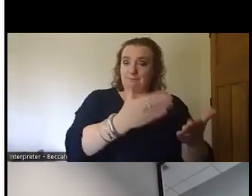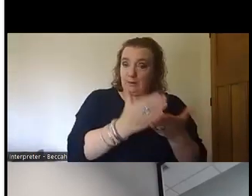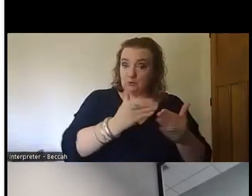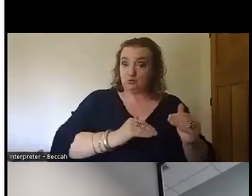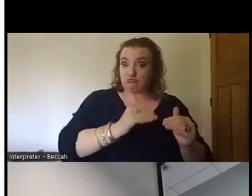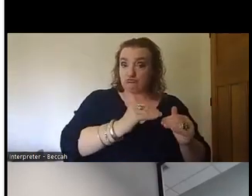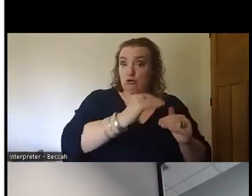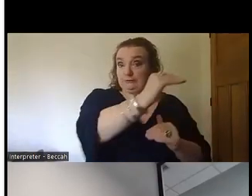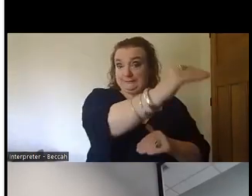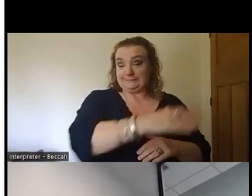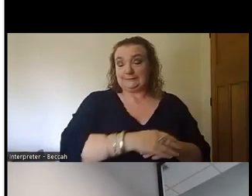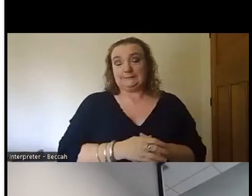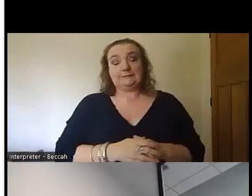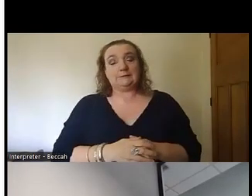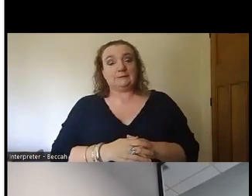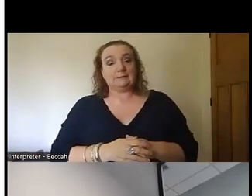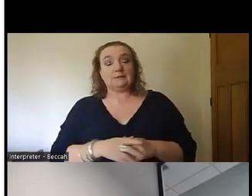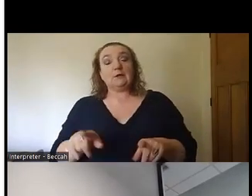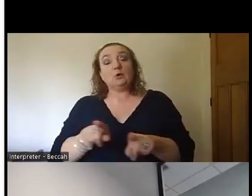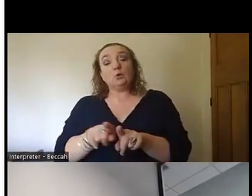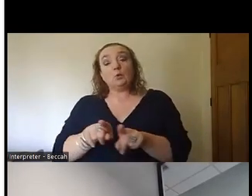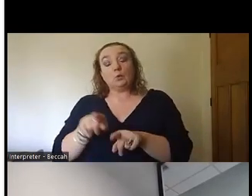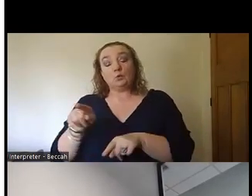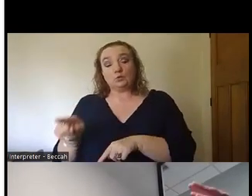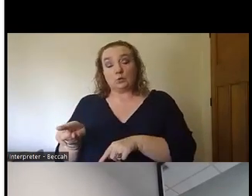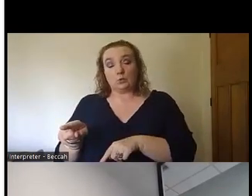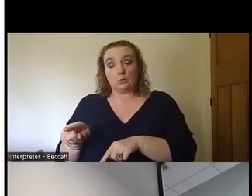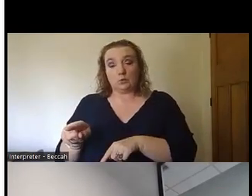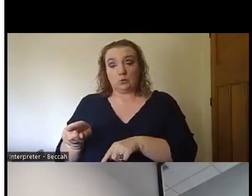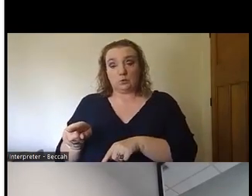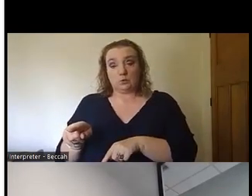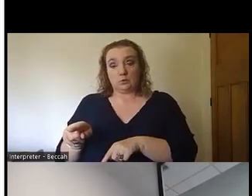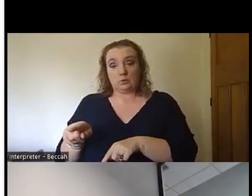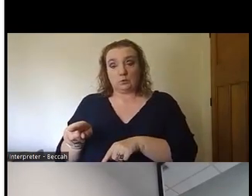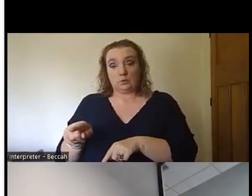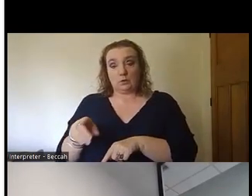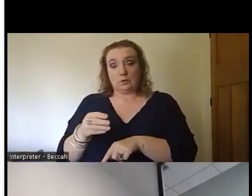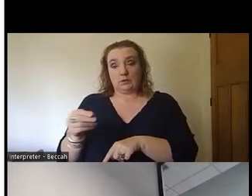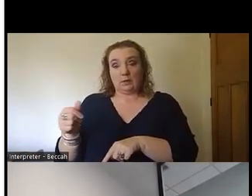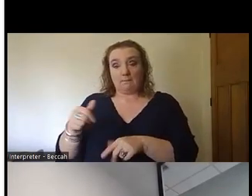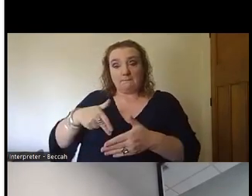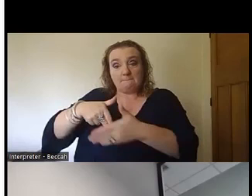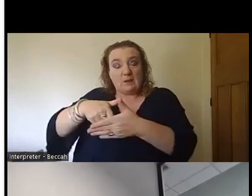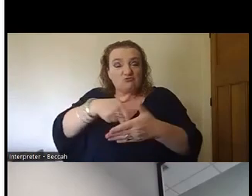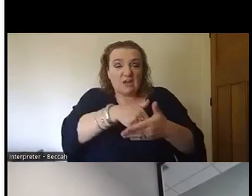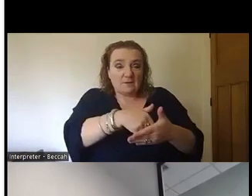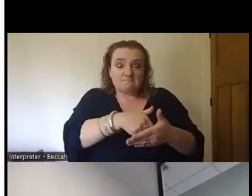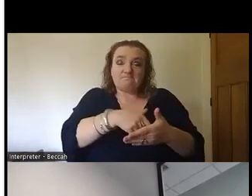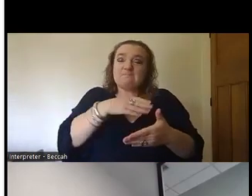We also know that what sits alongside of some of these barriers is some of the historical deficit,